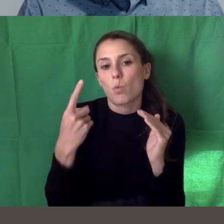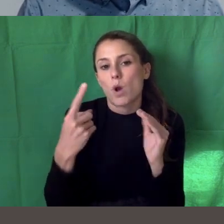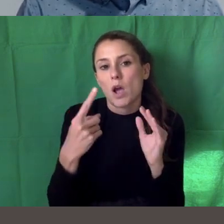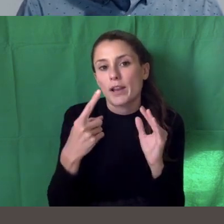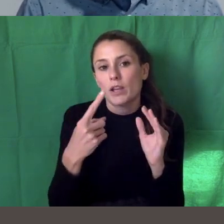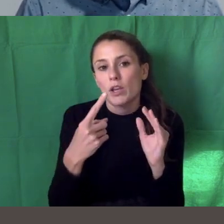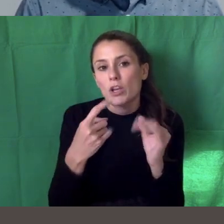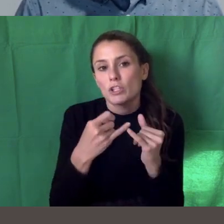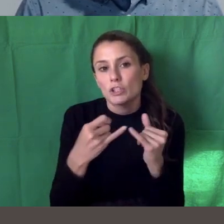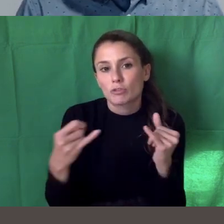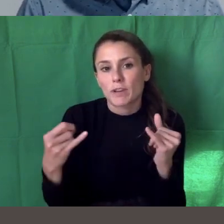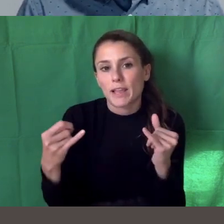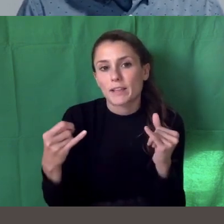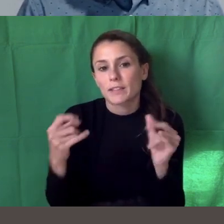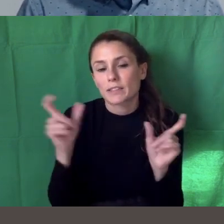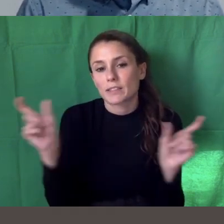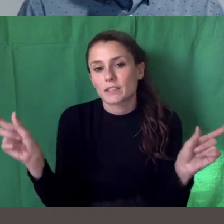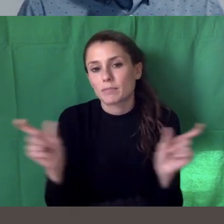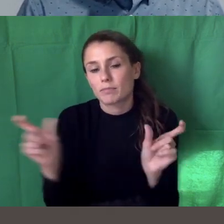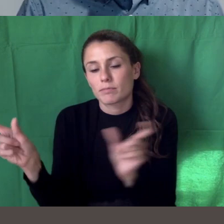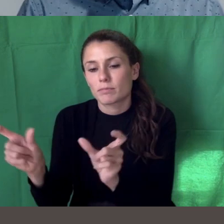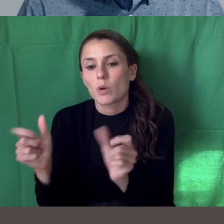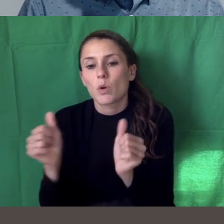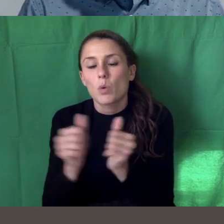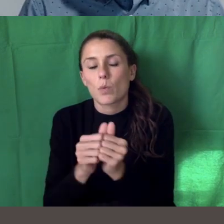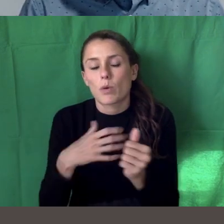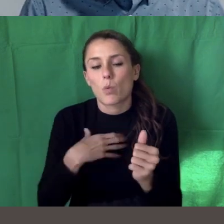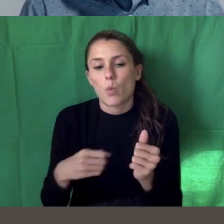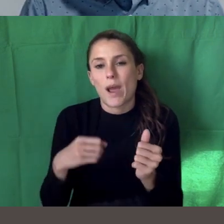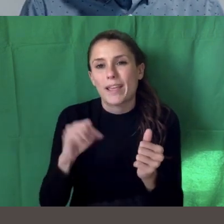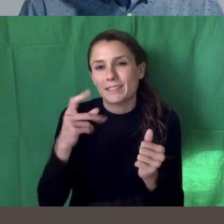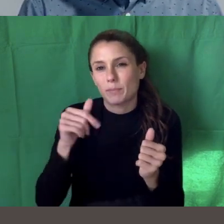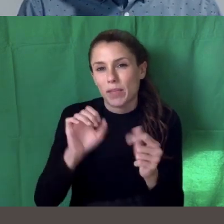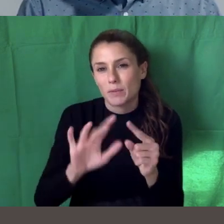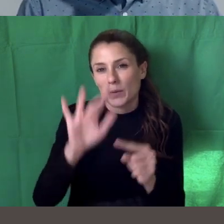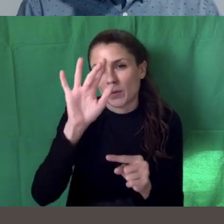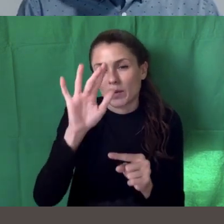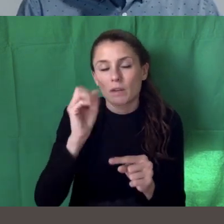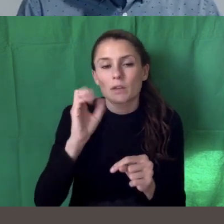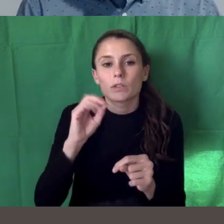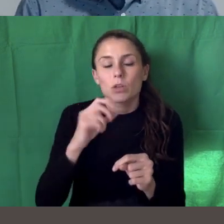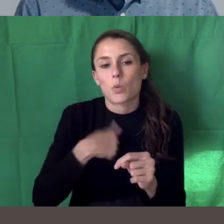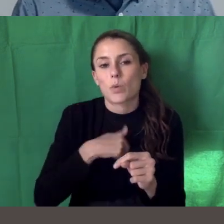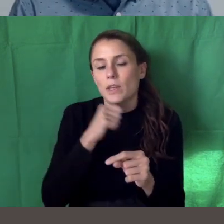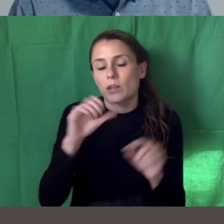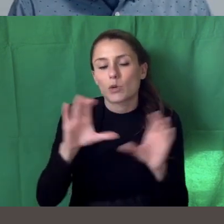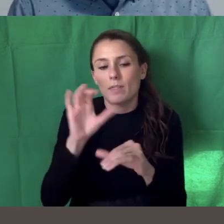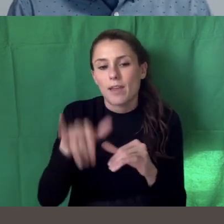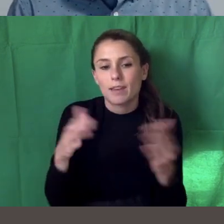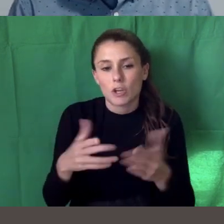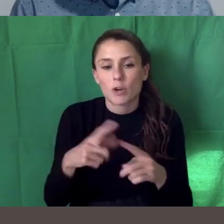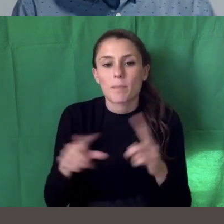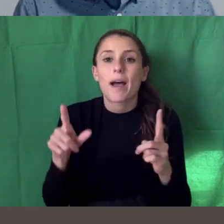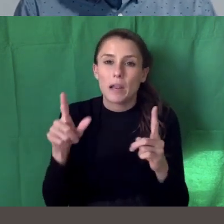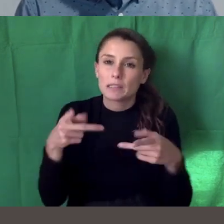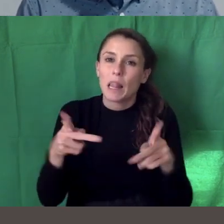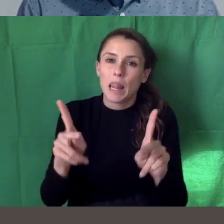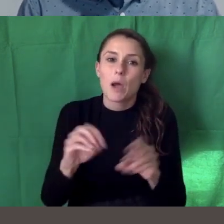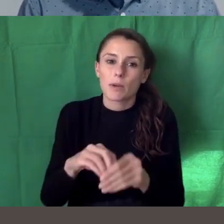separated by only white space, and they're concatenated at compile time. So we didn't do that here, but that is legal Python.